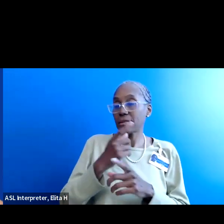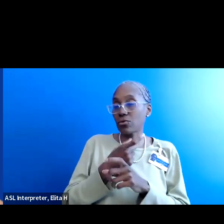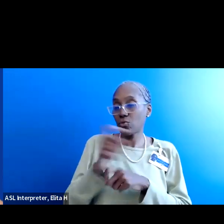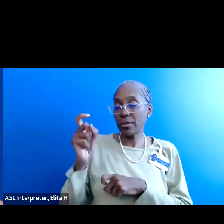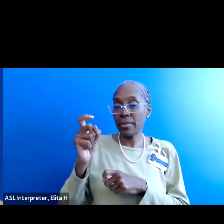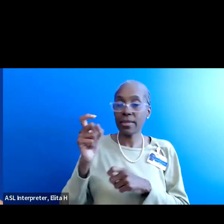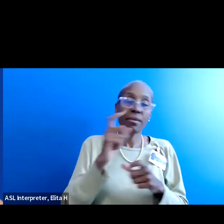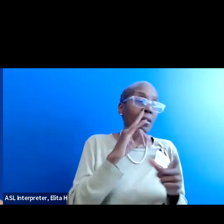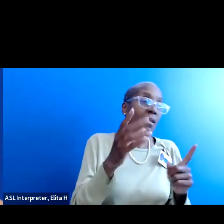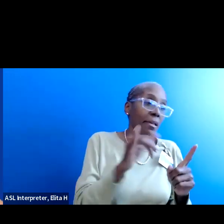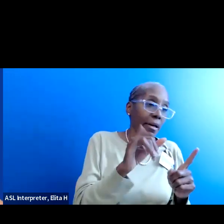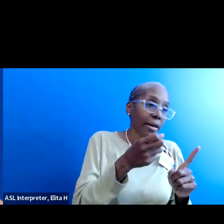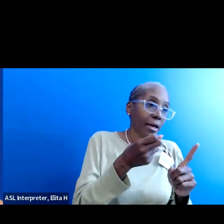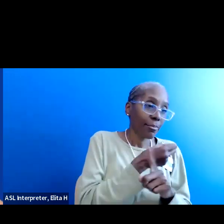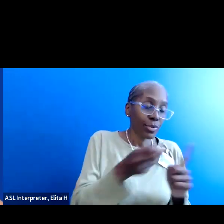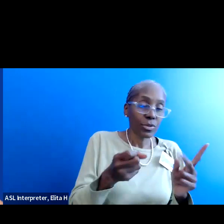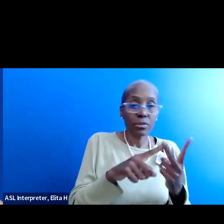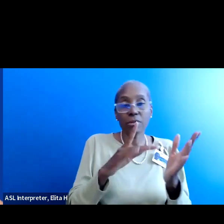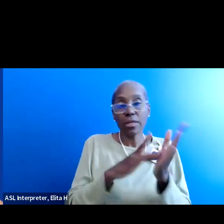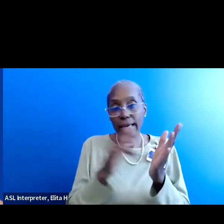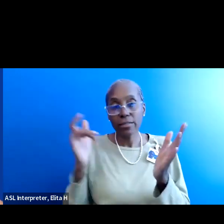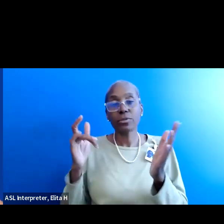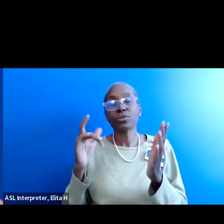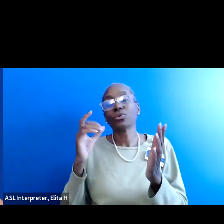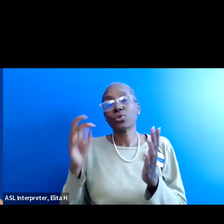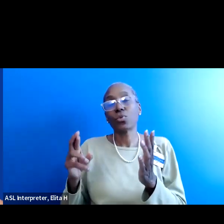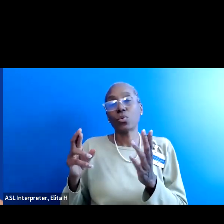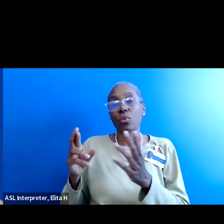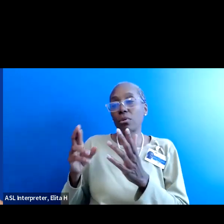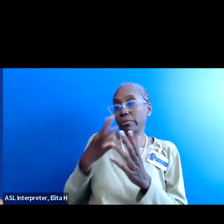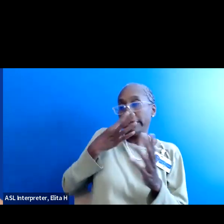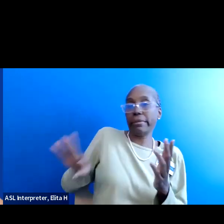So it's important you speak with facility staff or an outside agency as soon as possible.